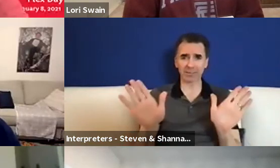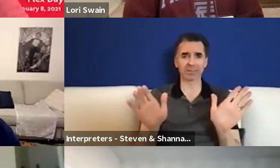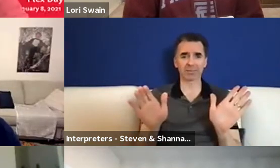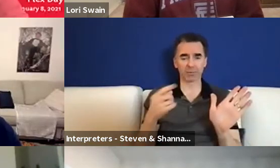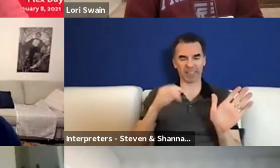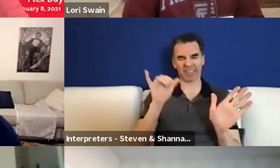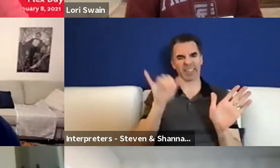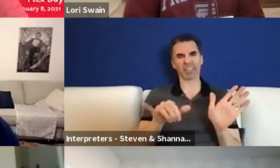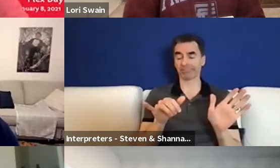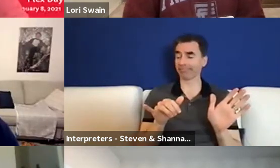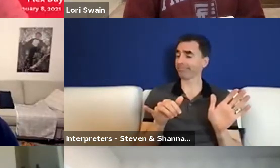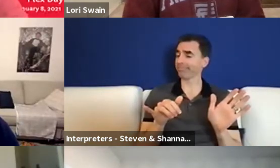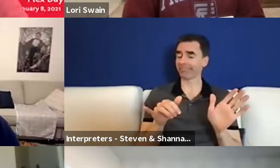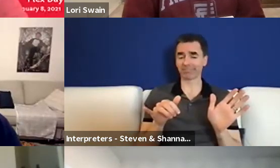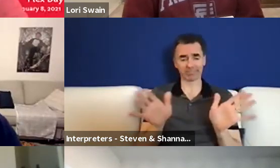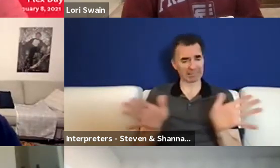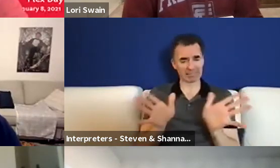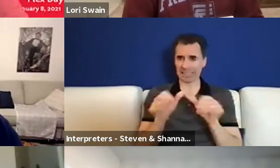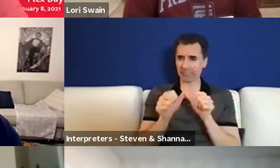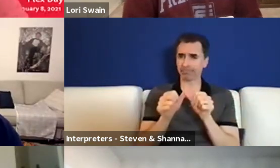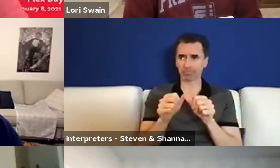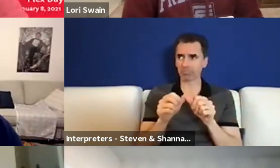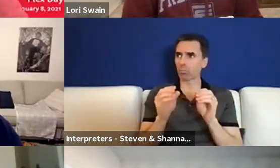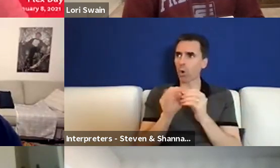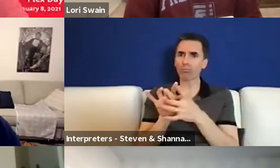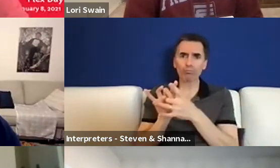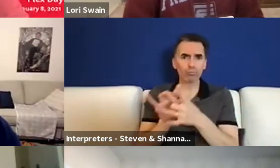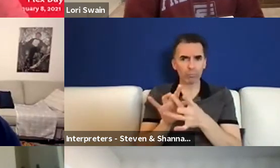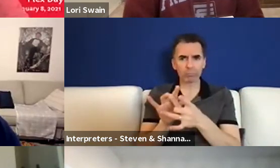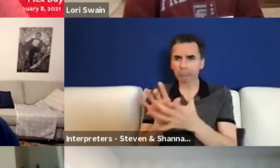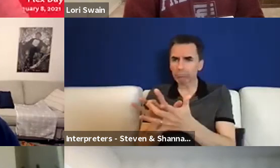just kind of get those relationships formed and all the different pathways across campus.